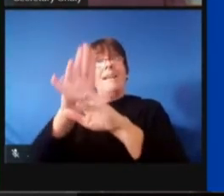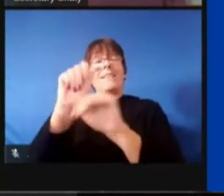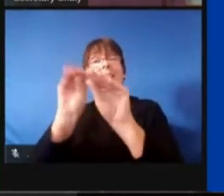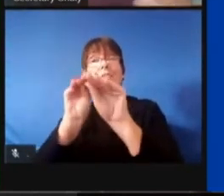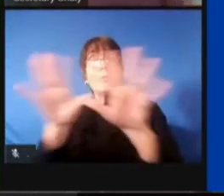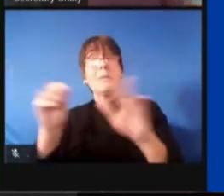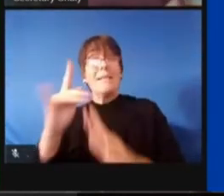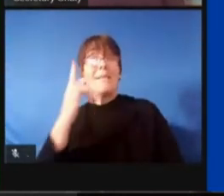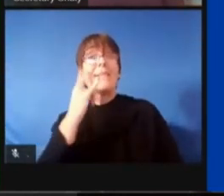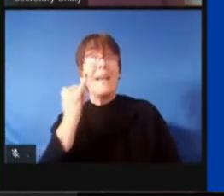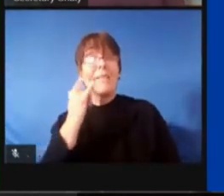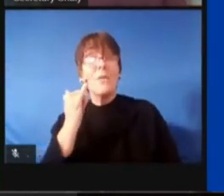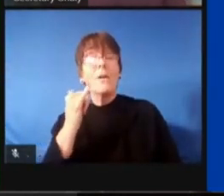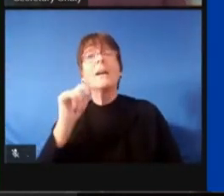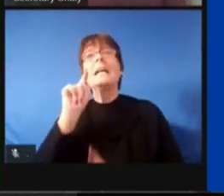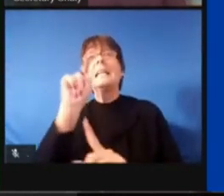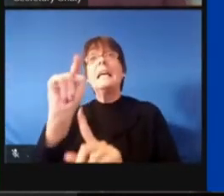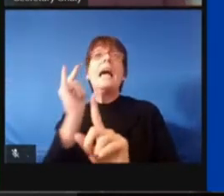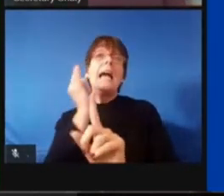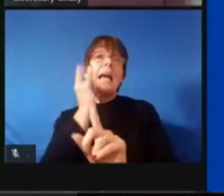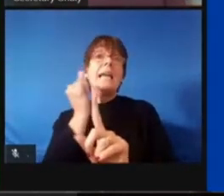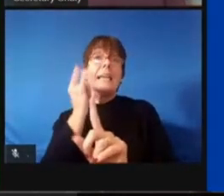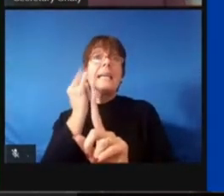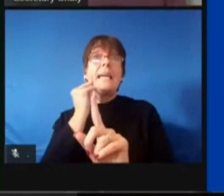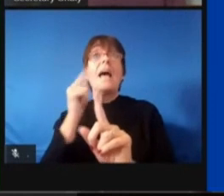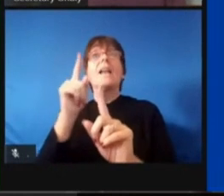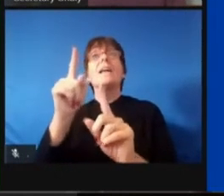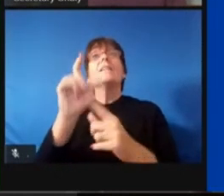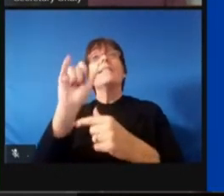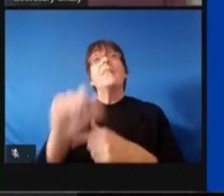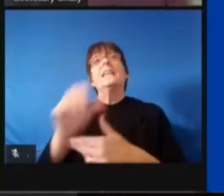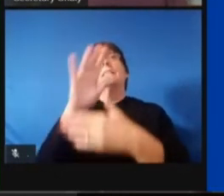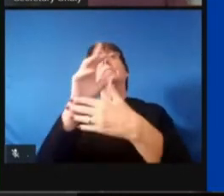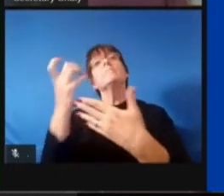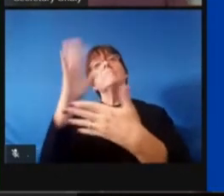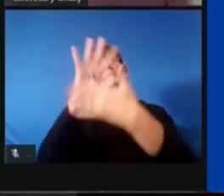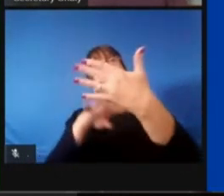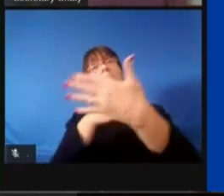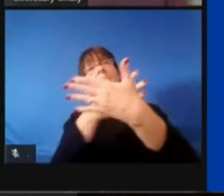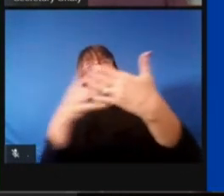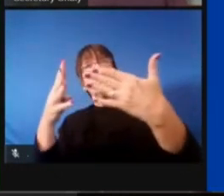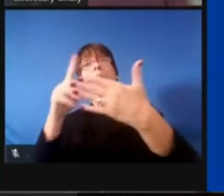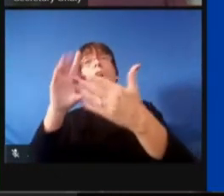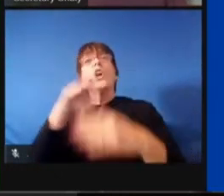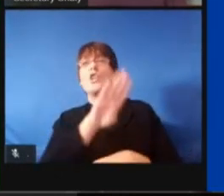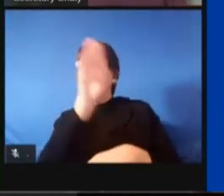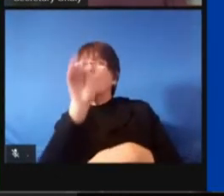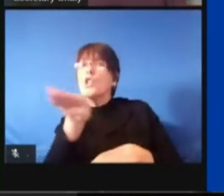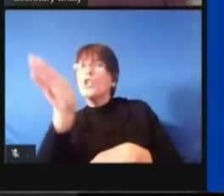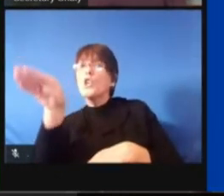THE POINT OF THIS IS TO SHOW YOU EXACTLY HOW SOME OF THE PREVIOUS SLIDE MANIFESTS IN CASE TRANSITION ACROSS CALIFORNIA.